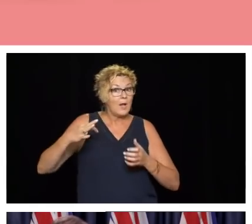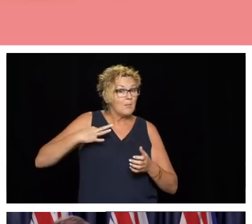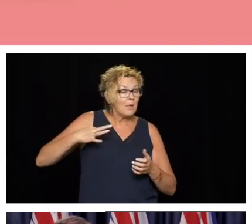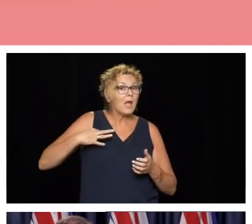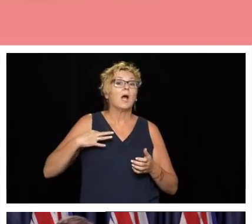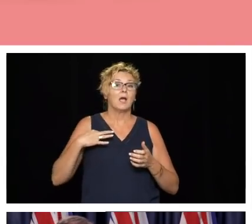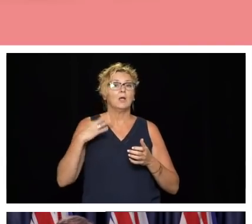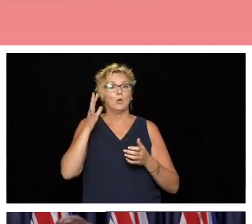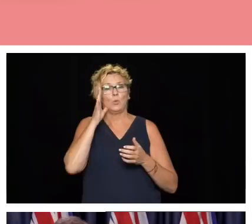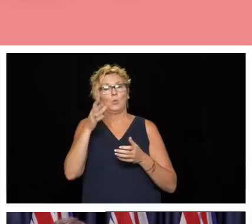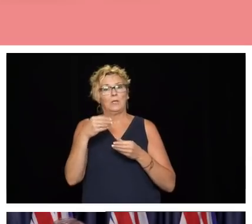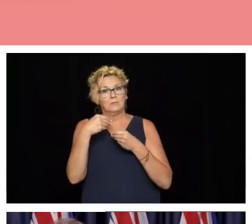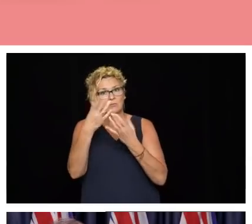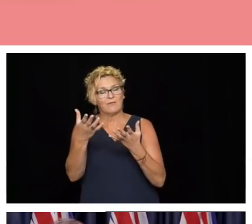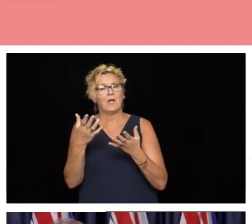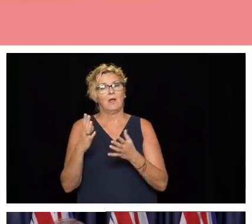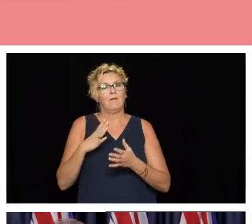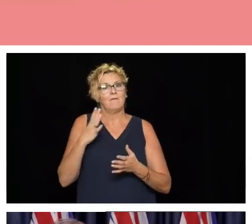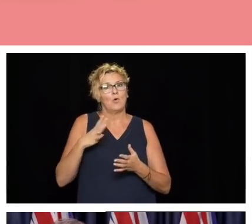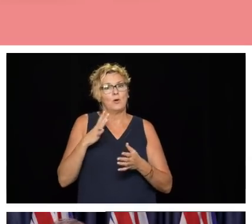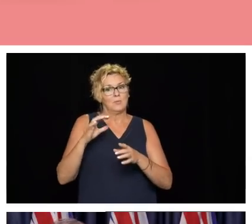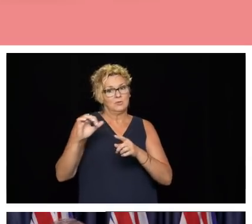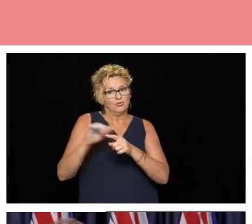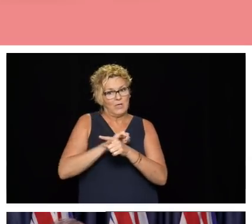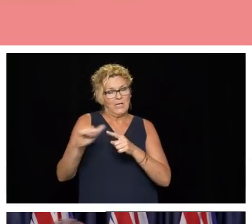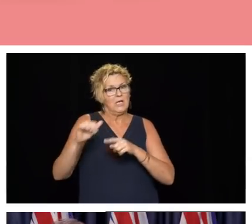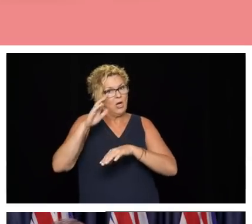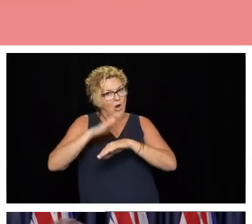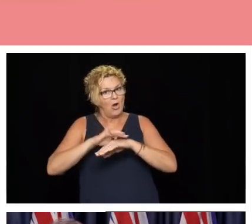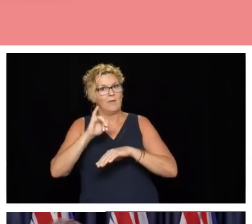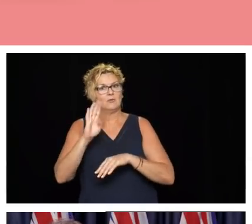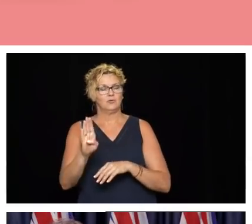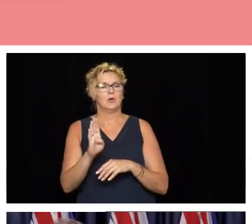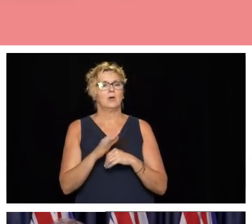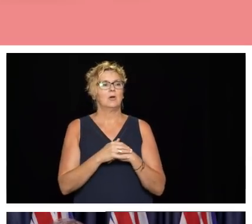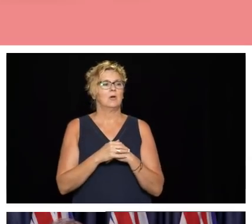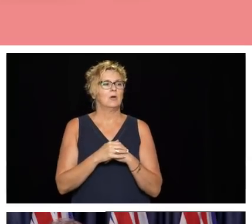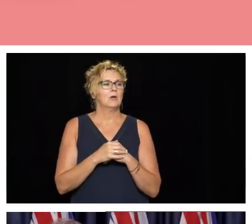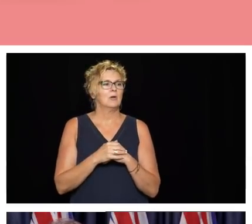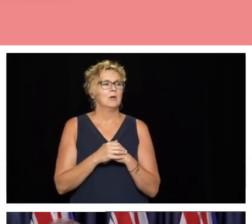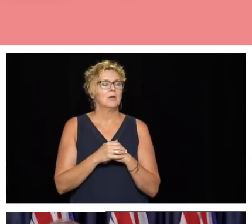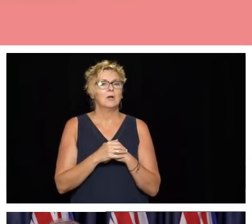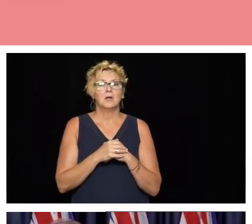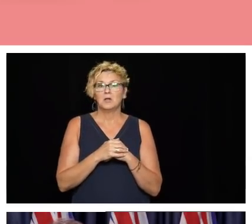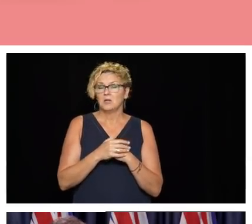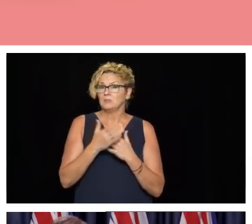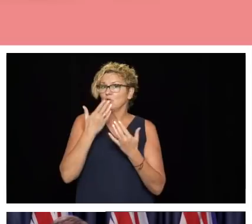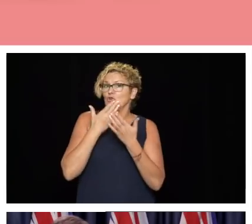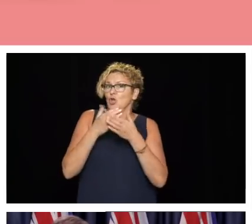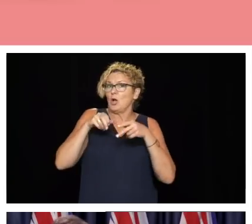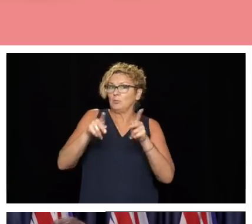$1 million that we are putting in place to recruit the estimated 7000 healthcare worker positions, the program that will be put in